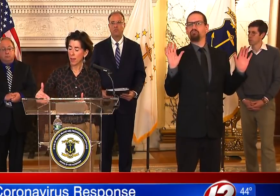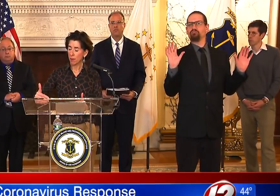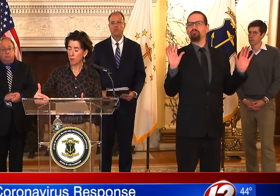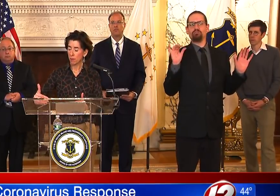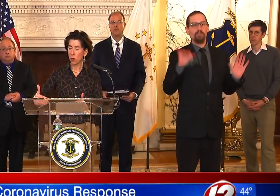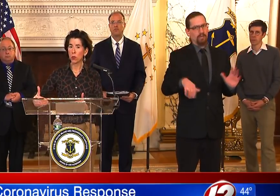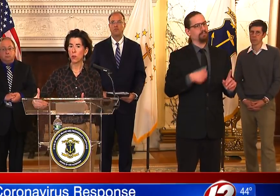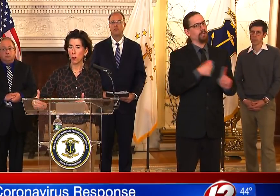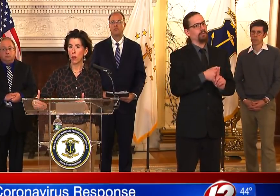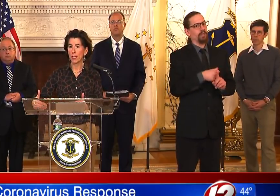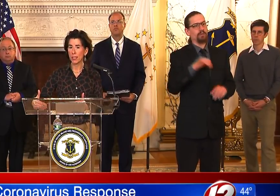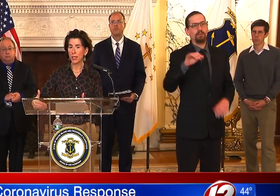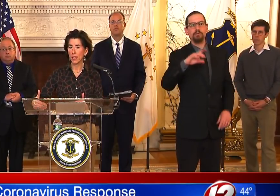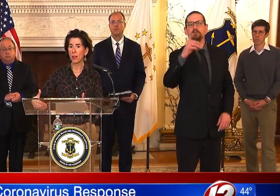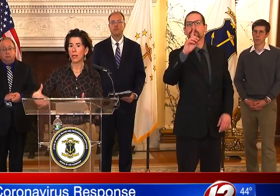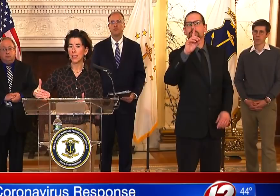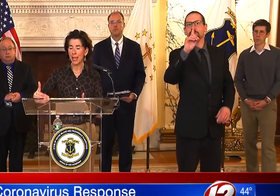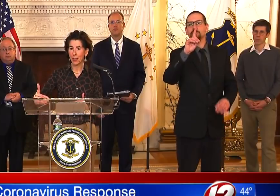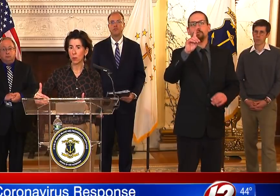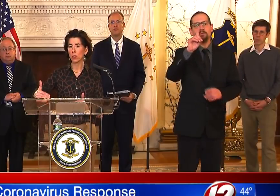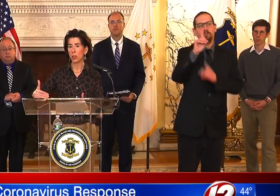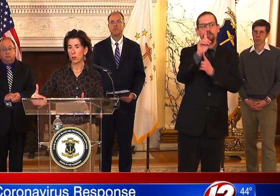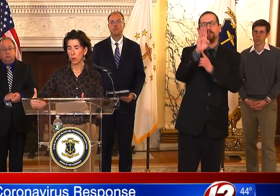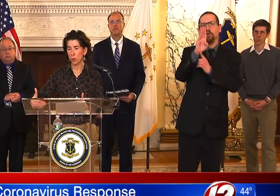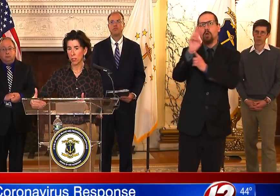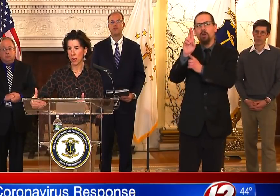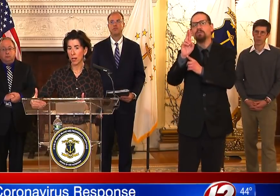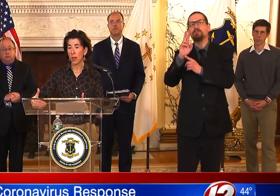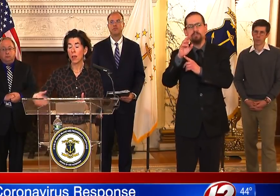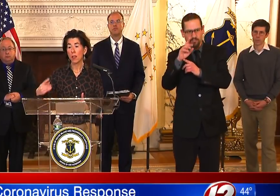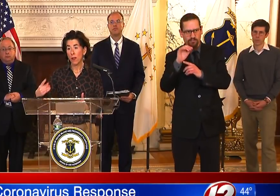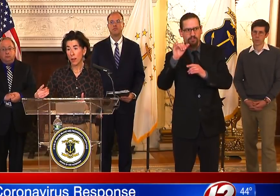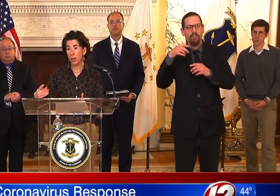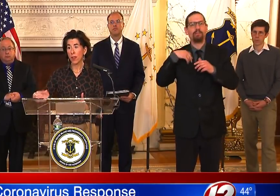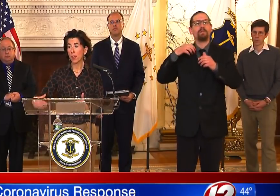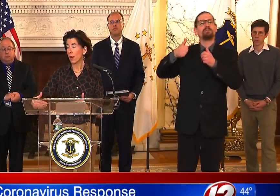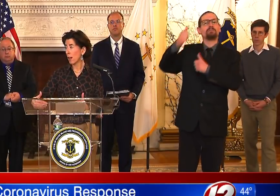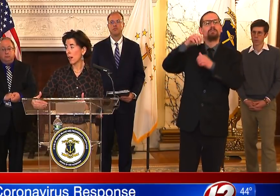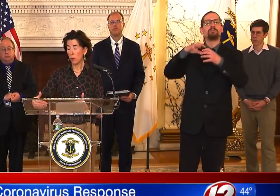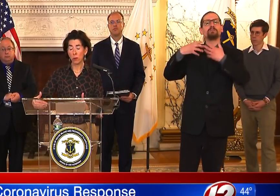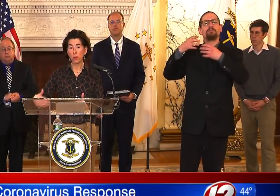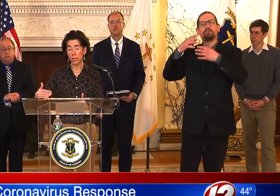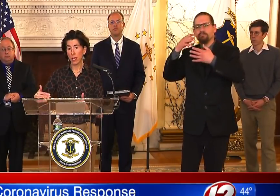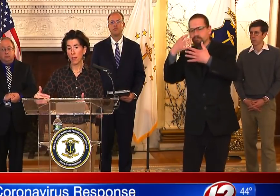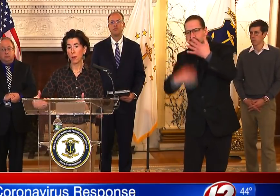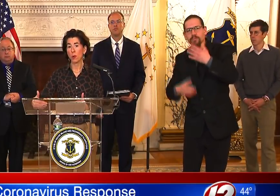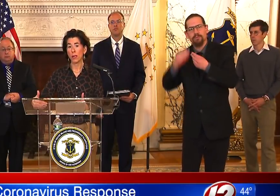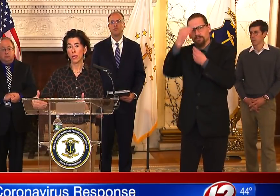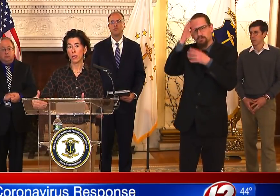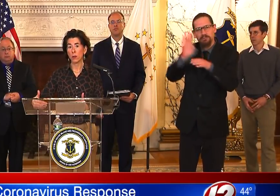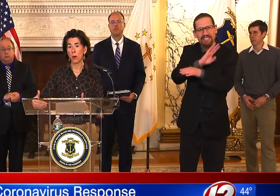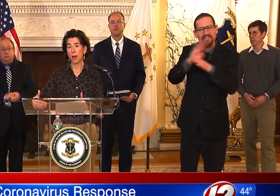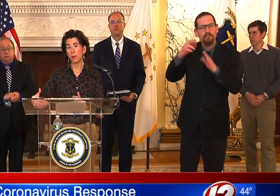CLOTHING. THERE IS A LIST ON THE DBR WEBSITE THAT GOES IN DETAIL WHAT